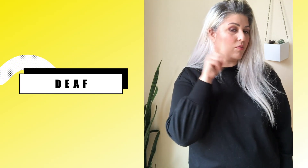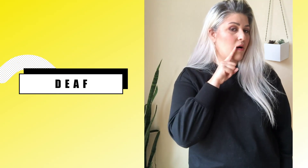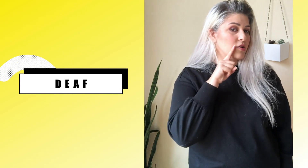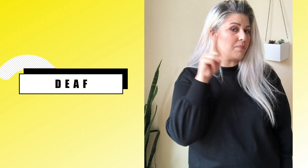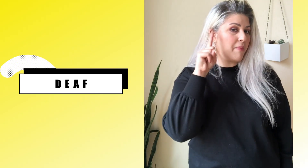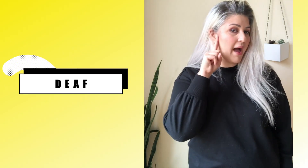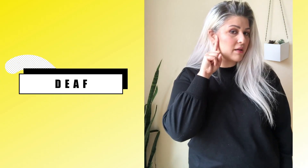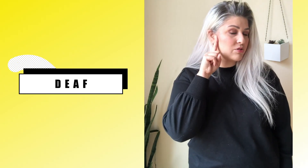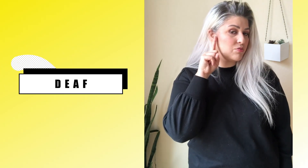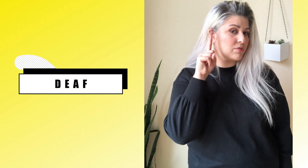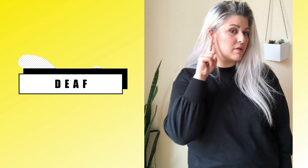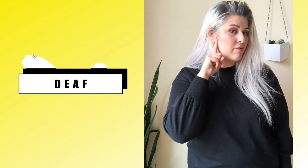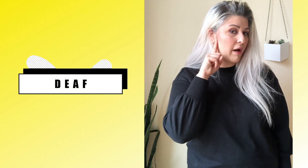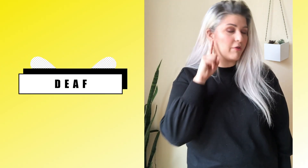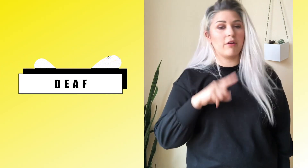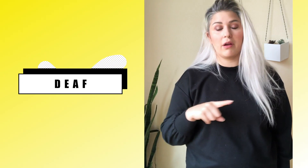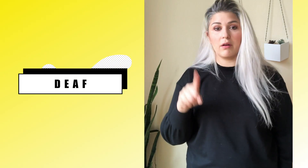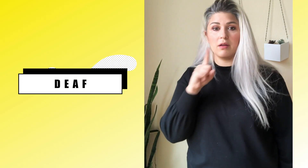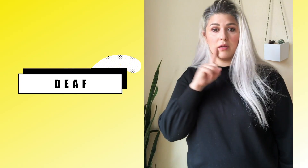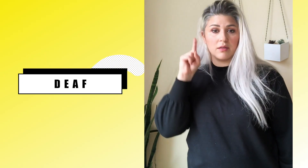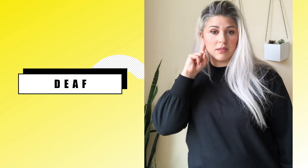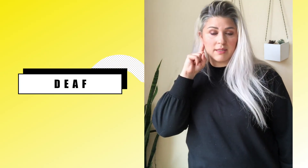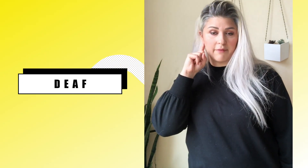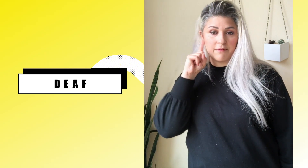you arch it back to Brent in front of your ear, deaf,